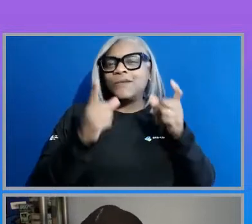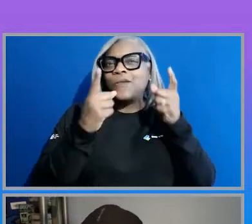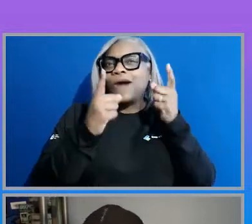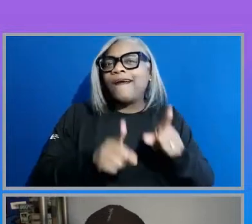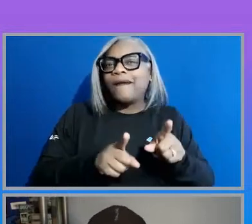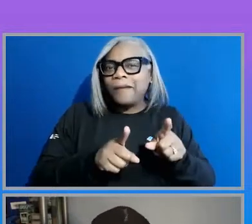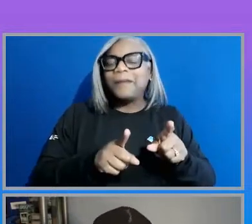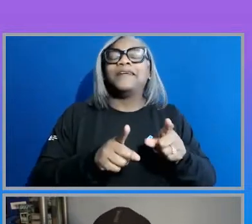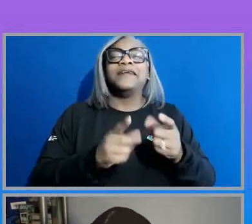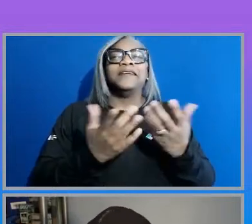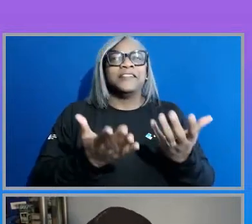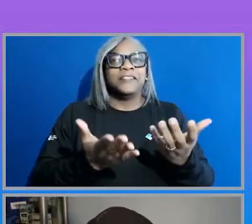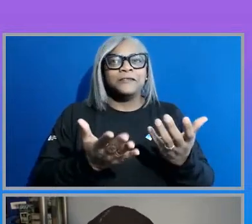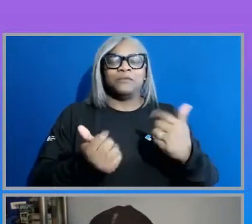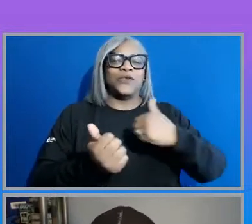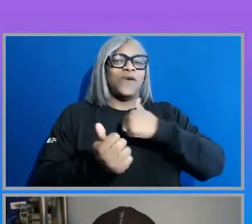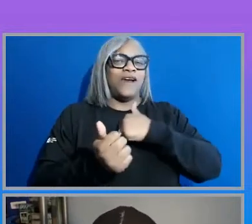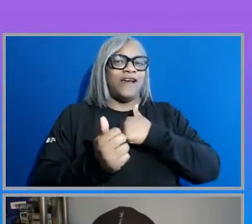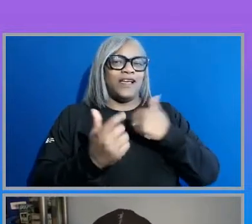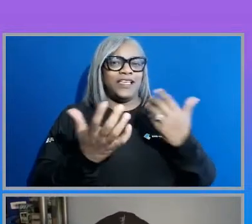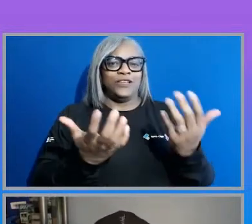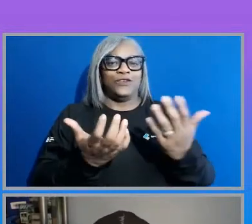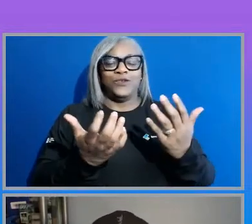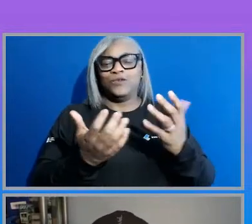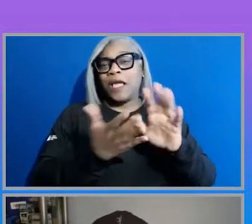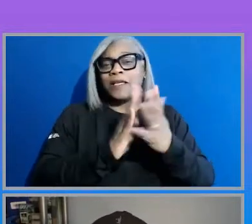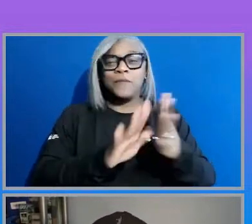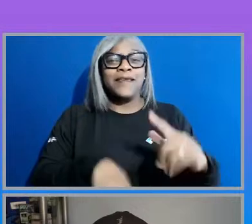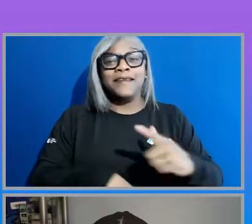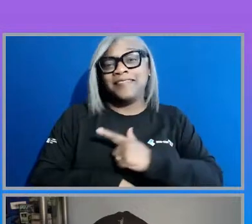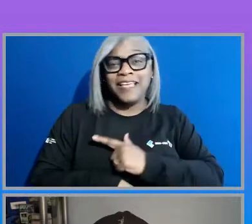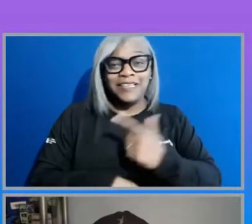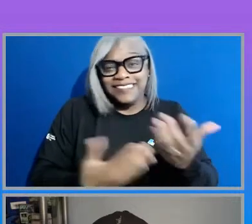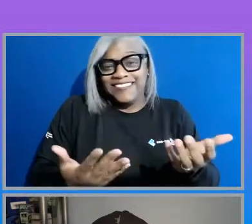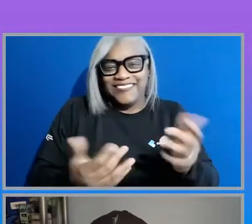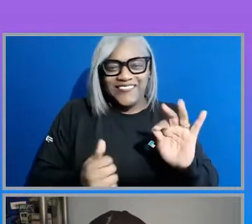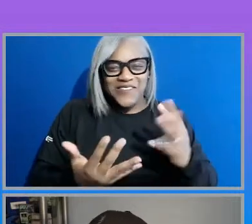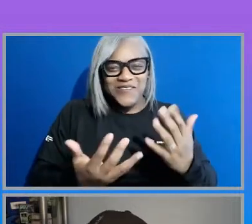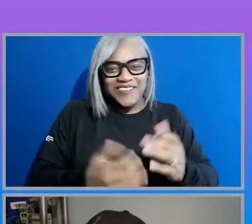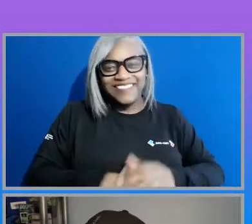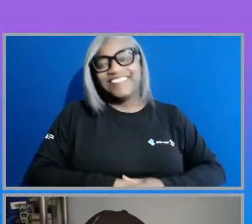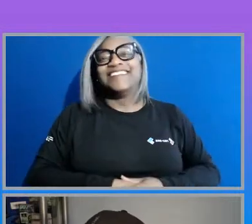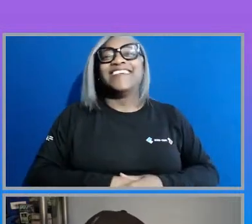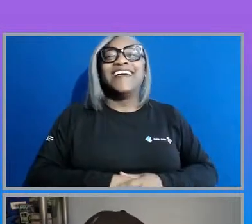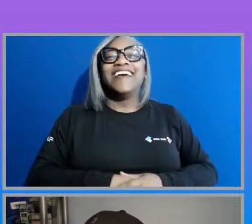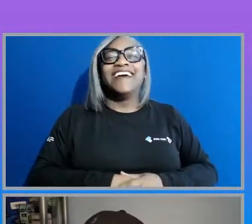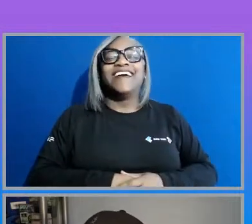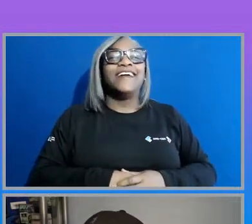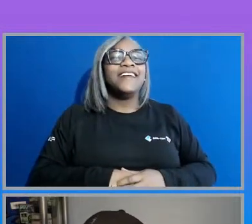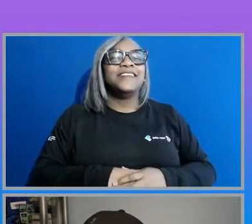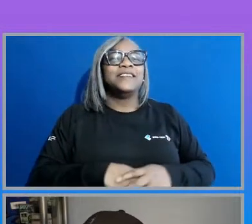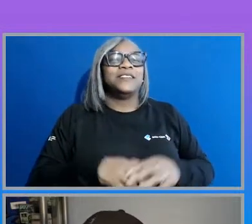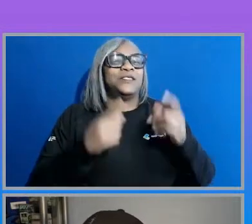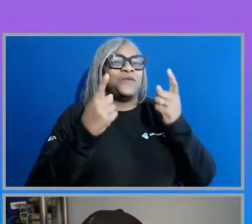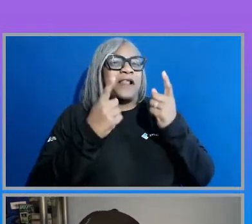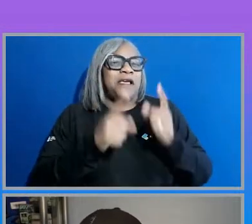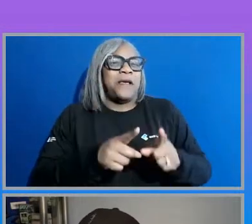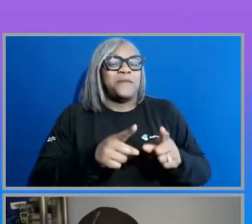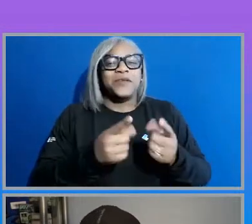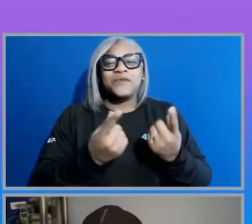analysis does is it lets me be